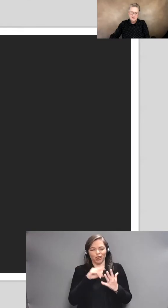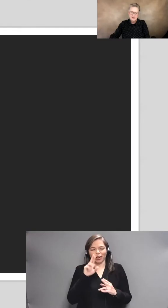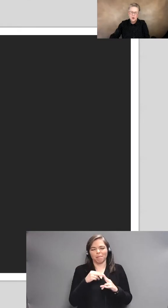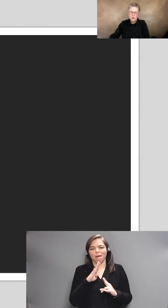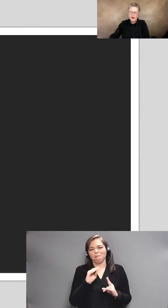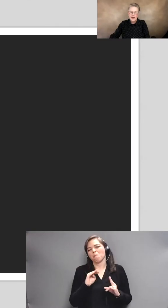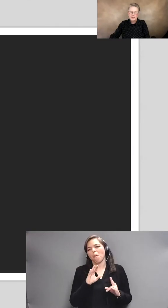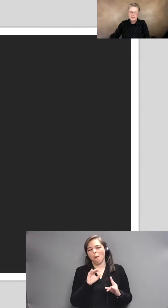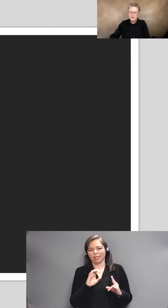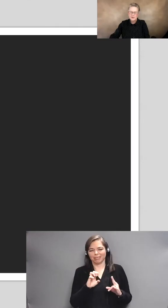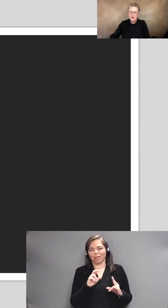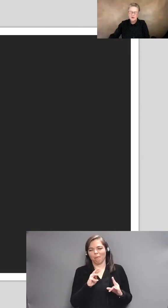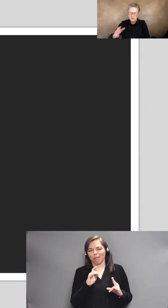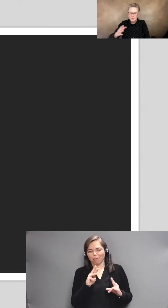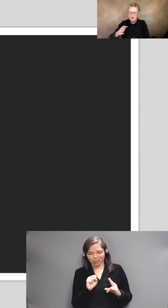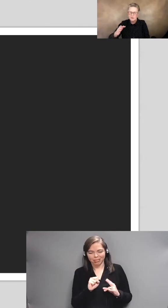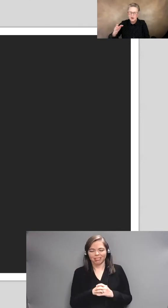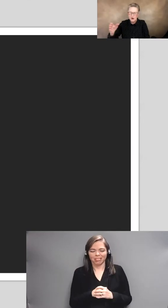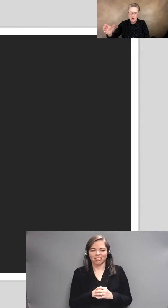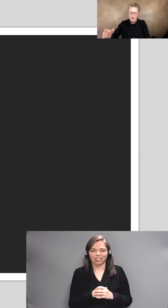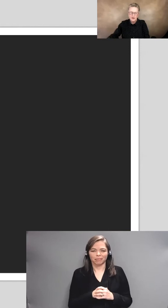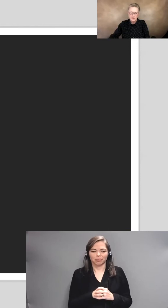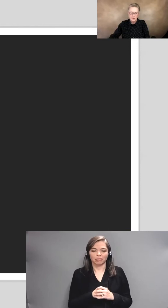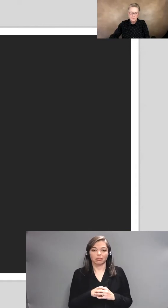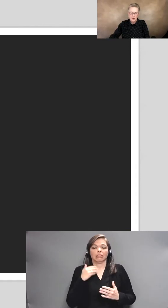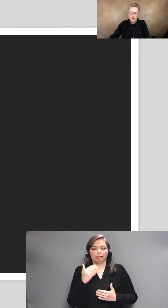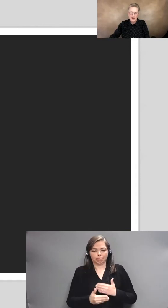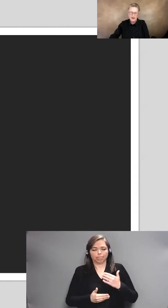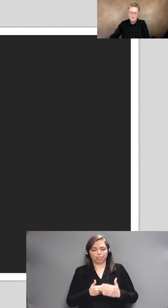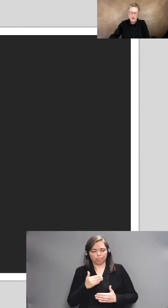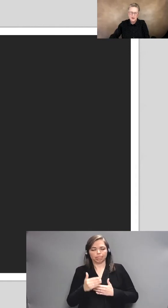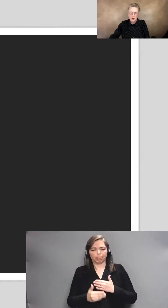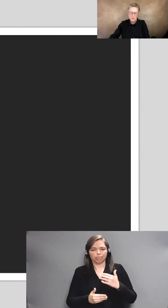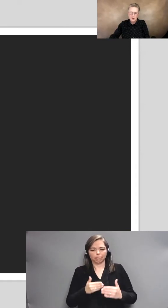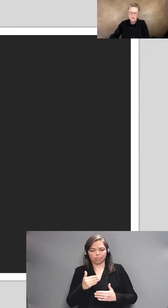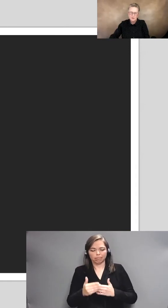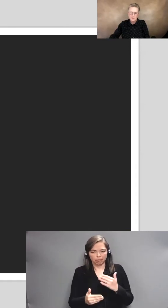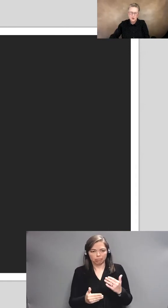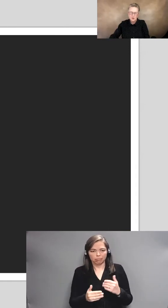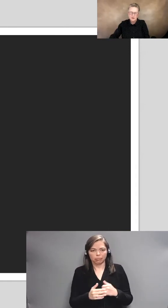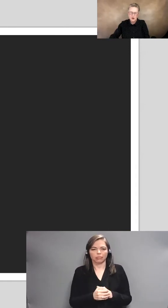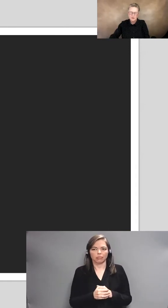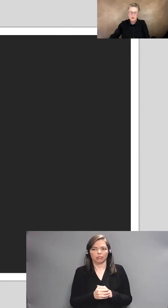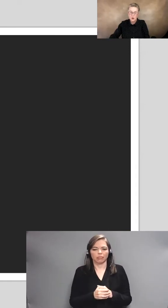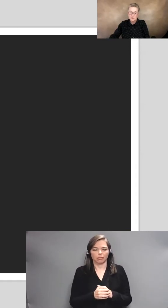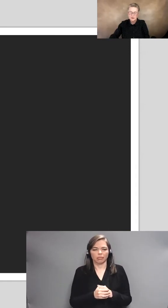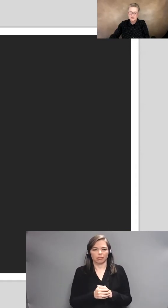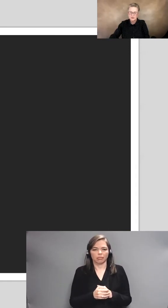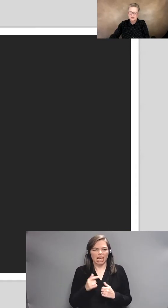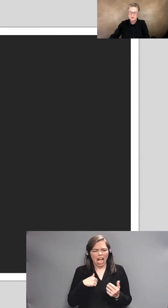so as we went on, I found out about what was called, The Golden Years